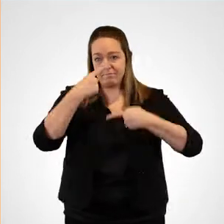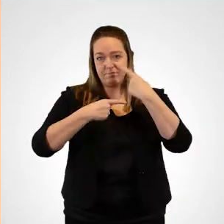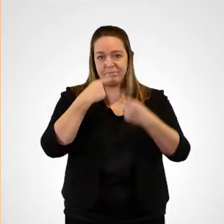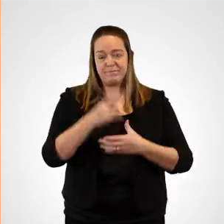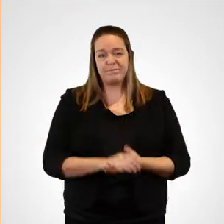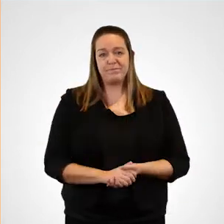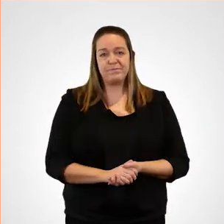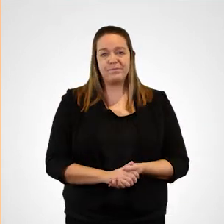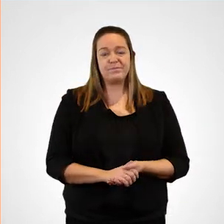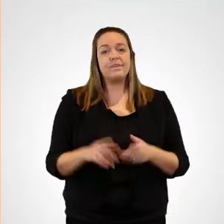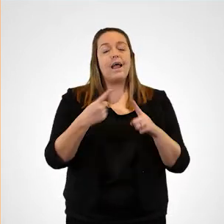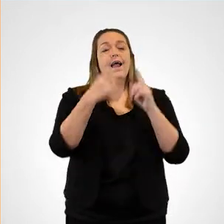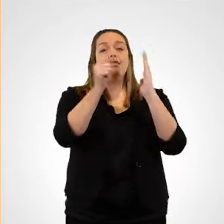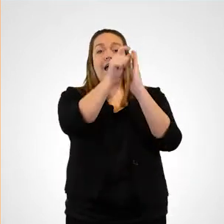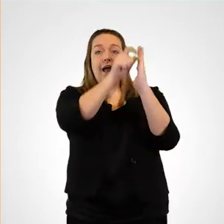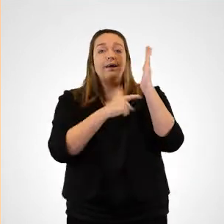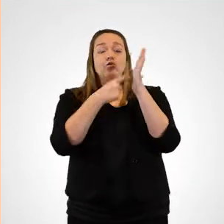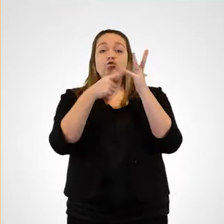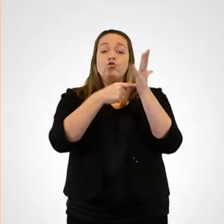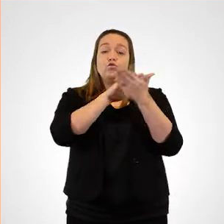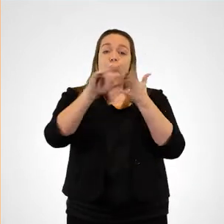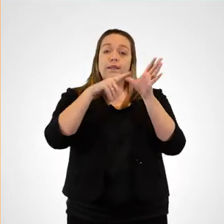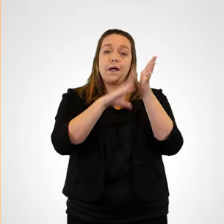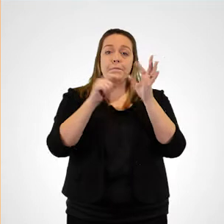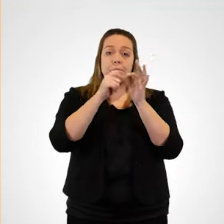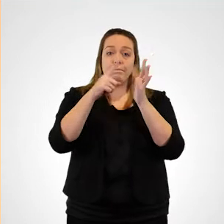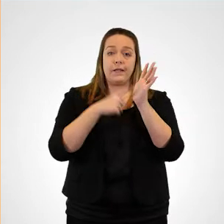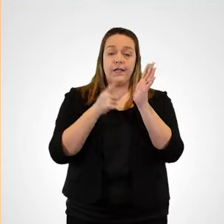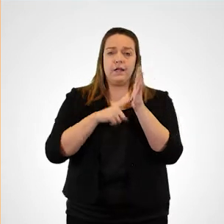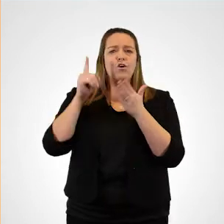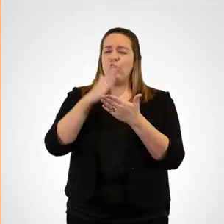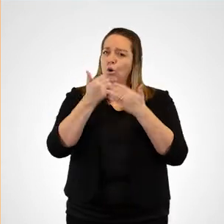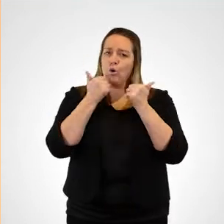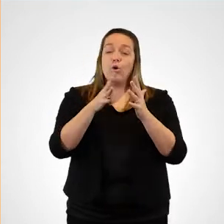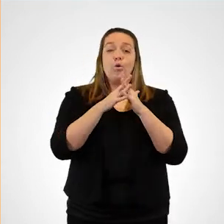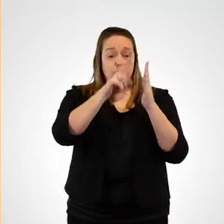and the article there by Ruth Campbell I think is really good for showing you all the evidence